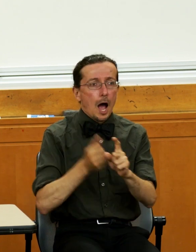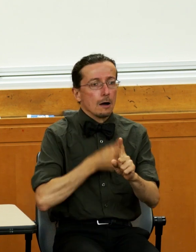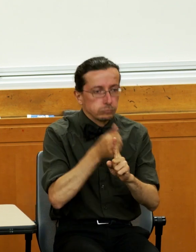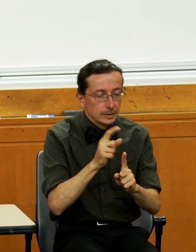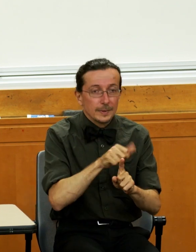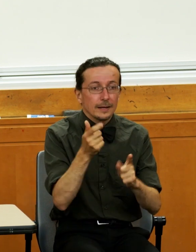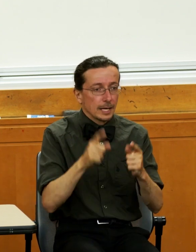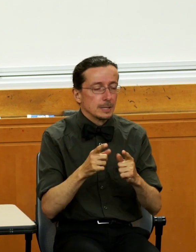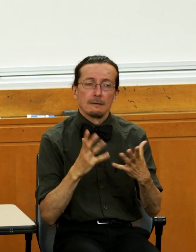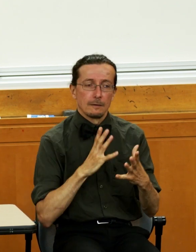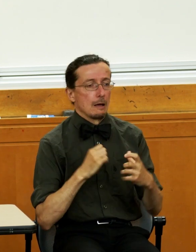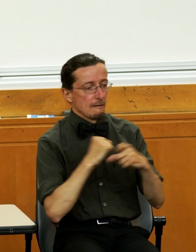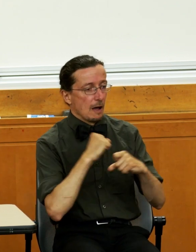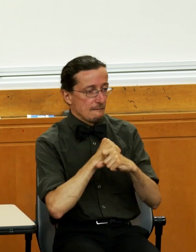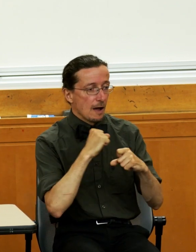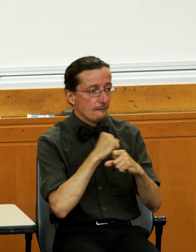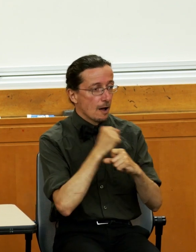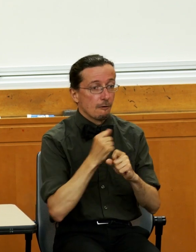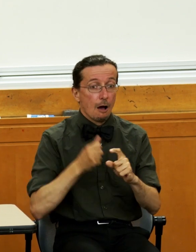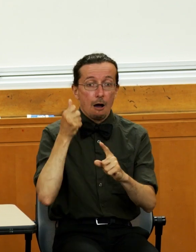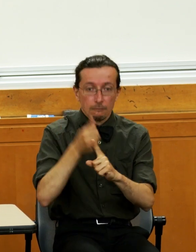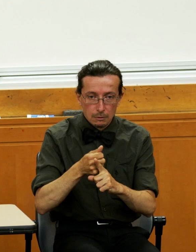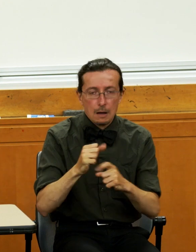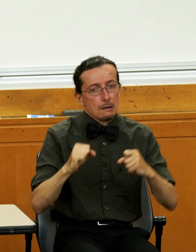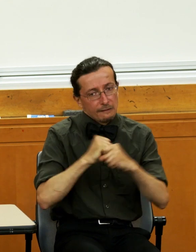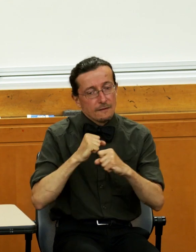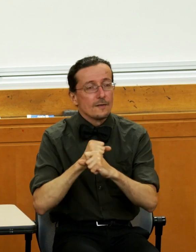fighting, you fight and then, boom, something else happens. So, I think when you sort of start